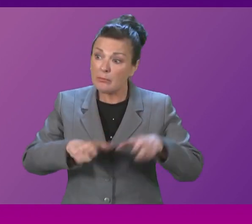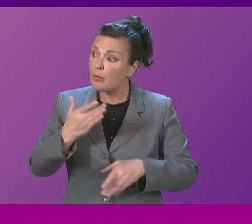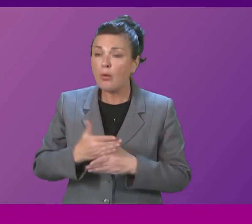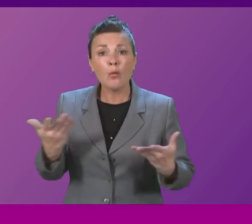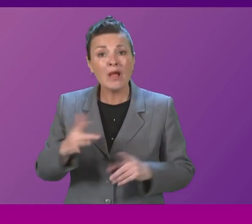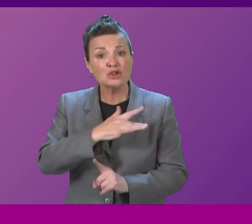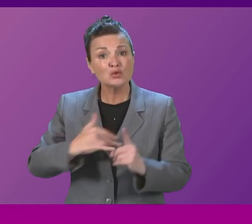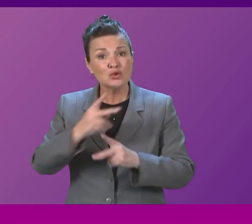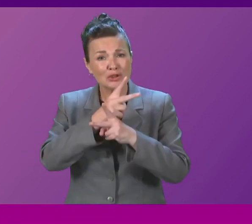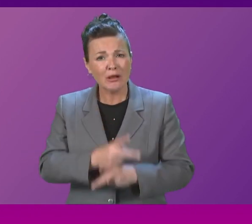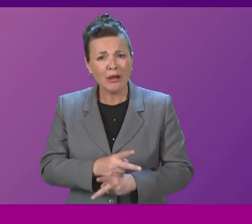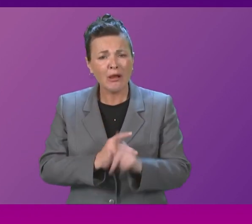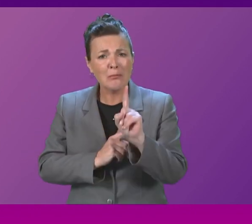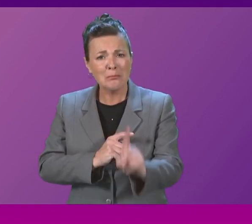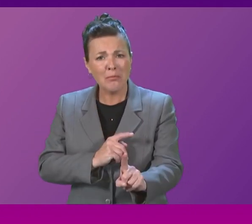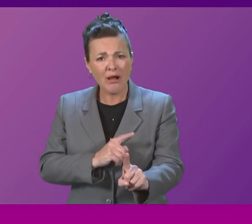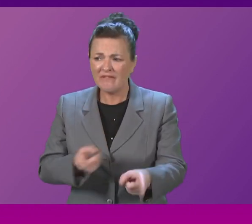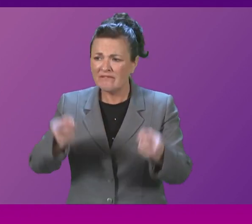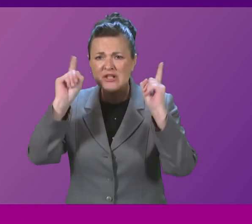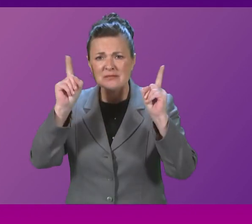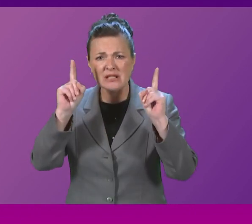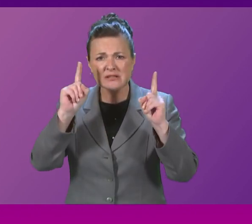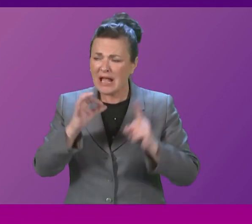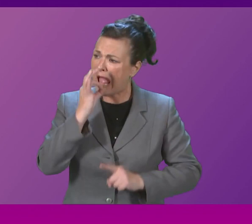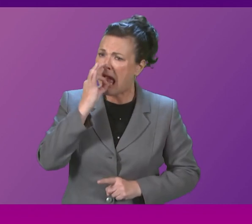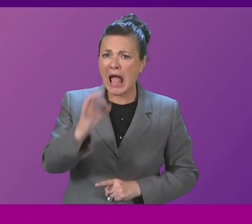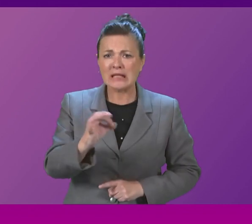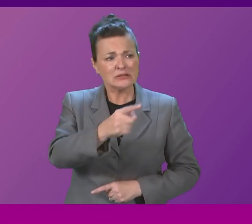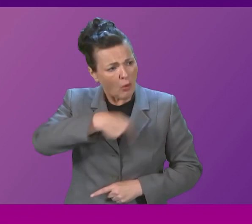all of them to wait four years for the wrong solution.